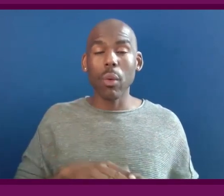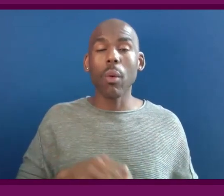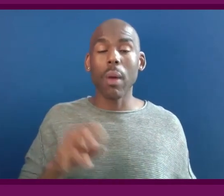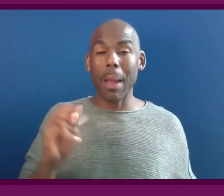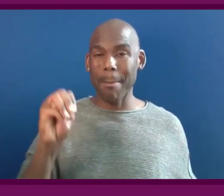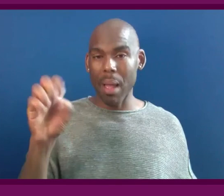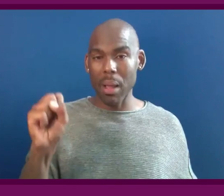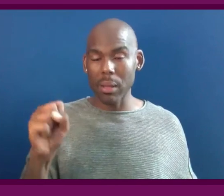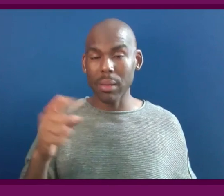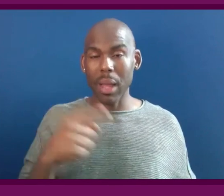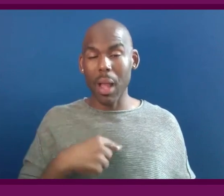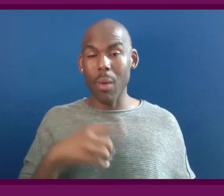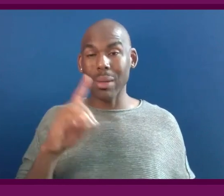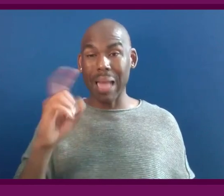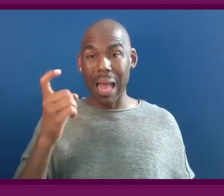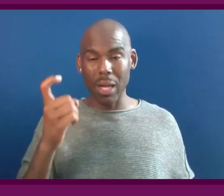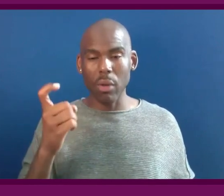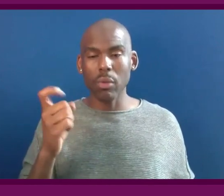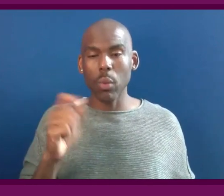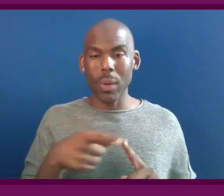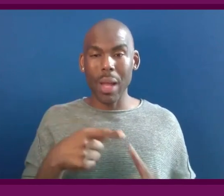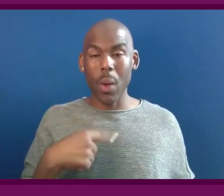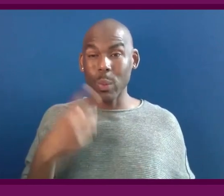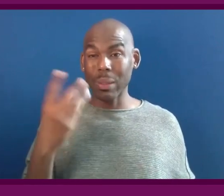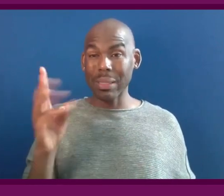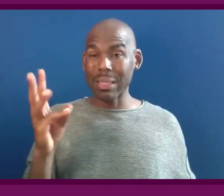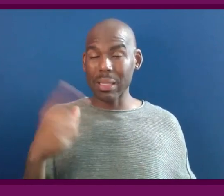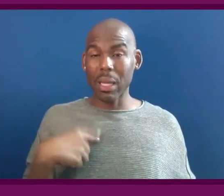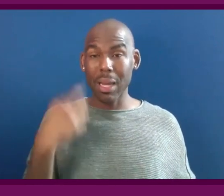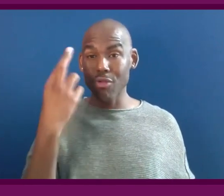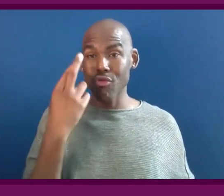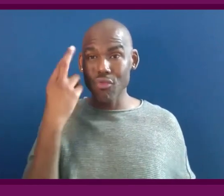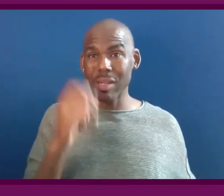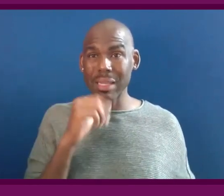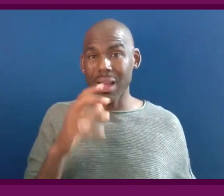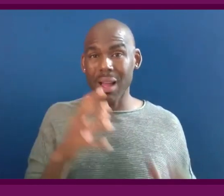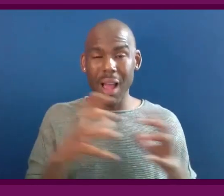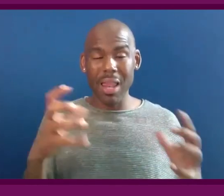I was diagnosed with MS when I was 16 and I realized that there was not a lot of research